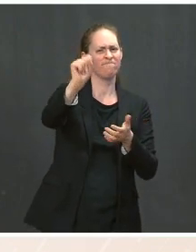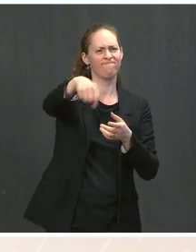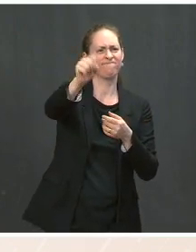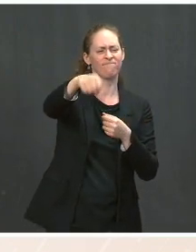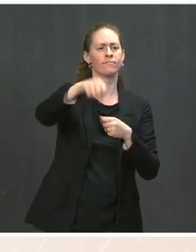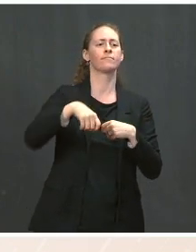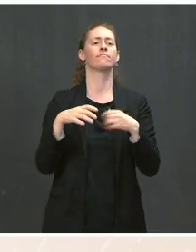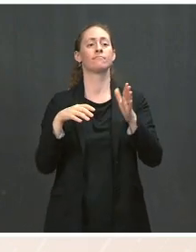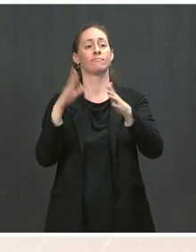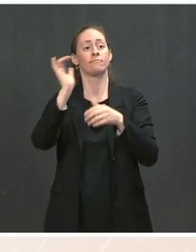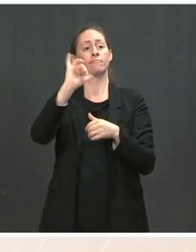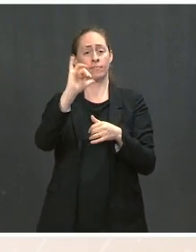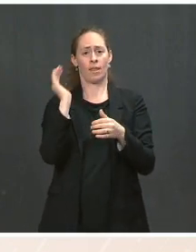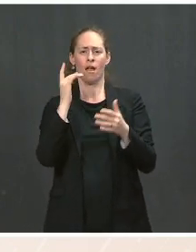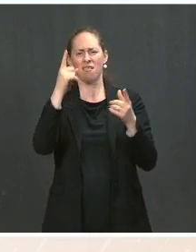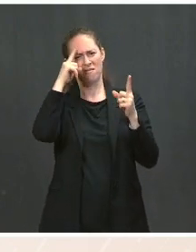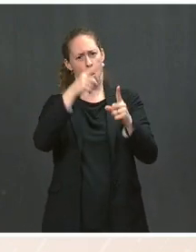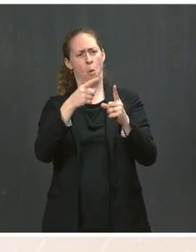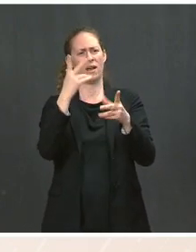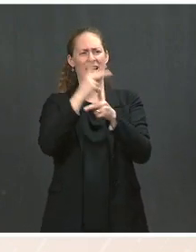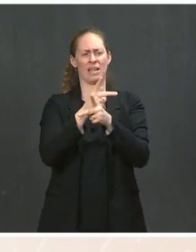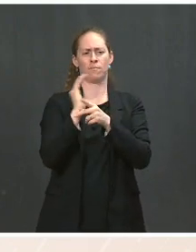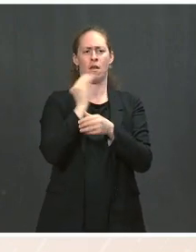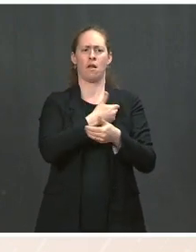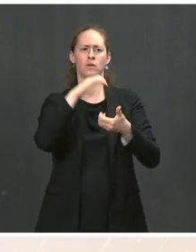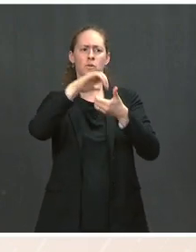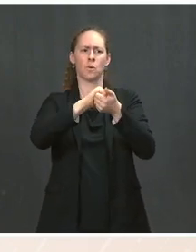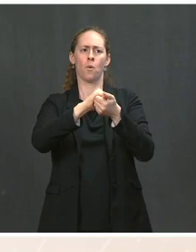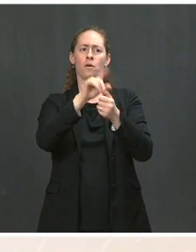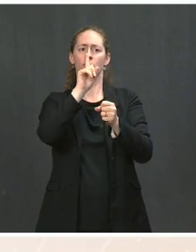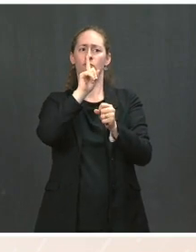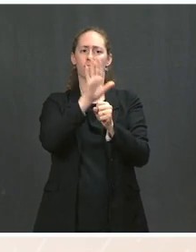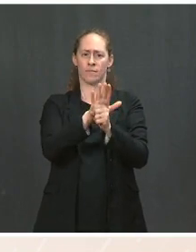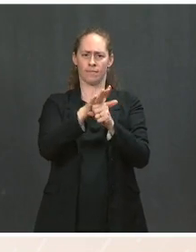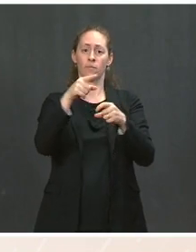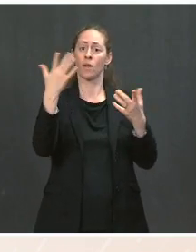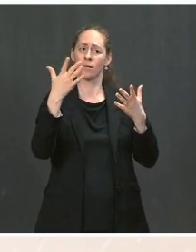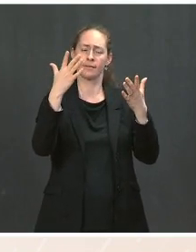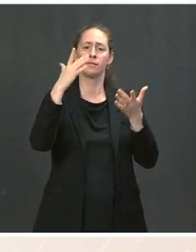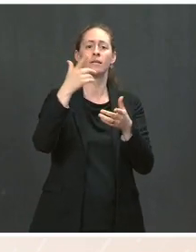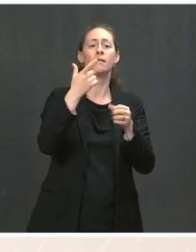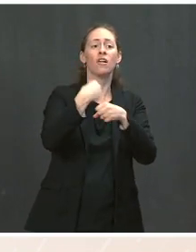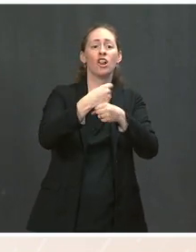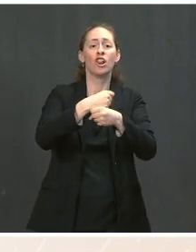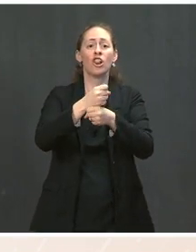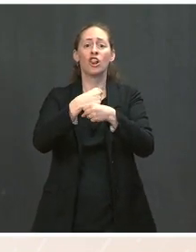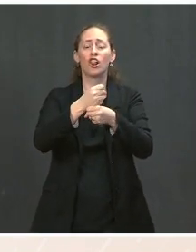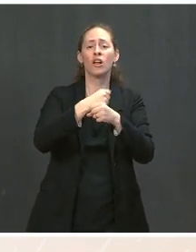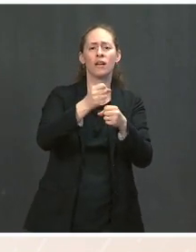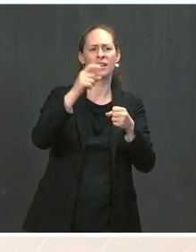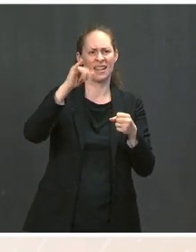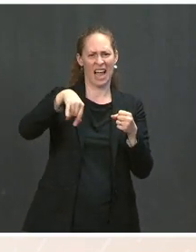to the denuclearization of North Korea. Security will be a prominent issue -- regional security -- as well.